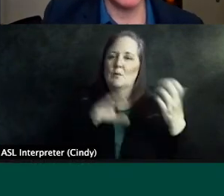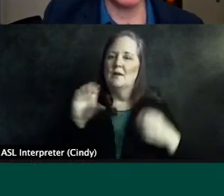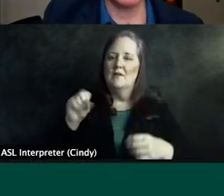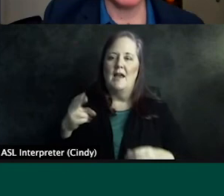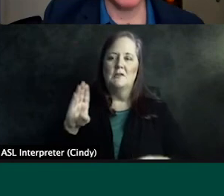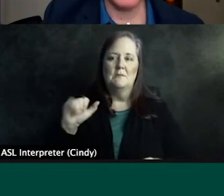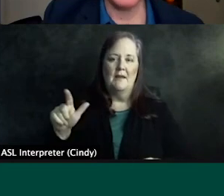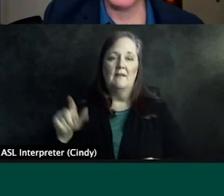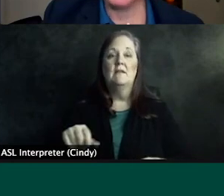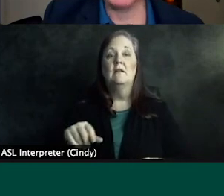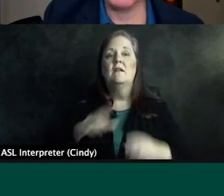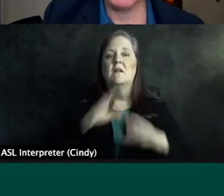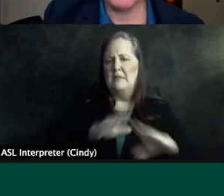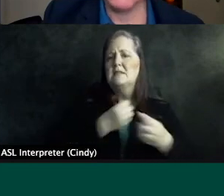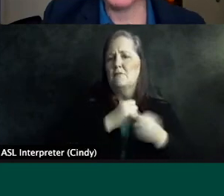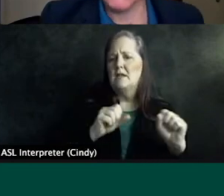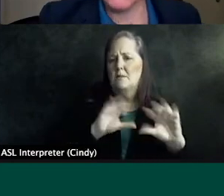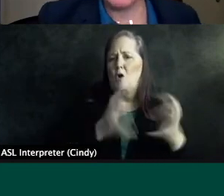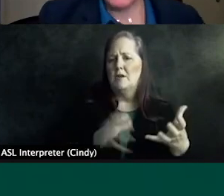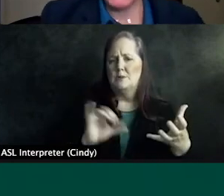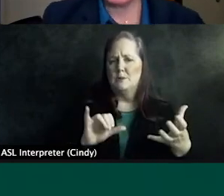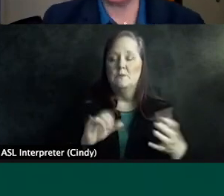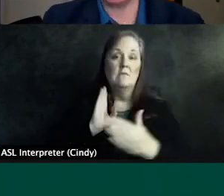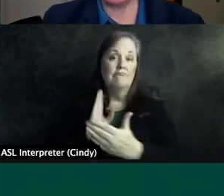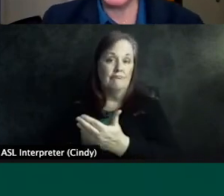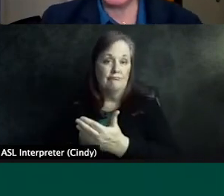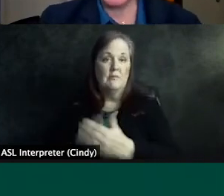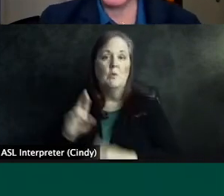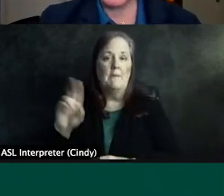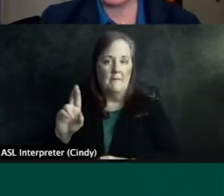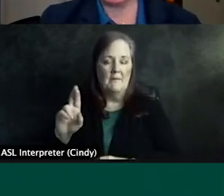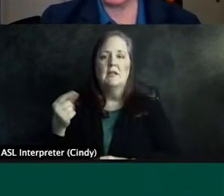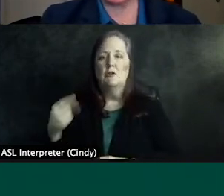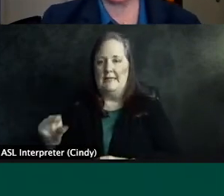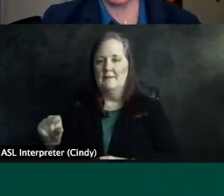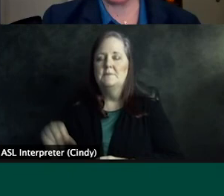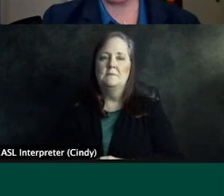All right, the questions on this one? What's the formula for assessing risk exactly?